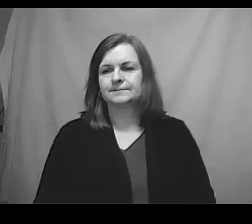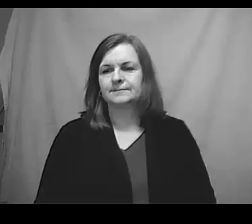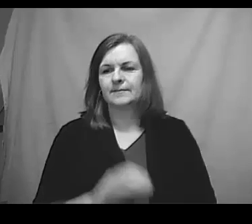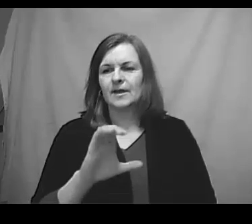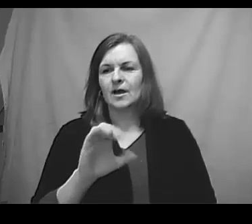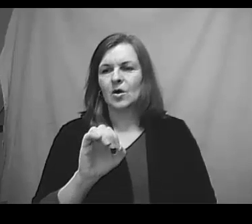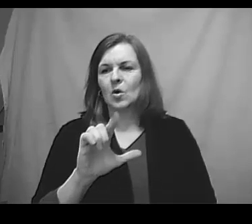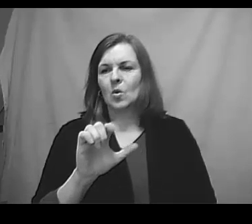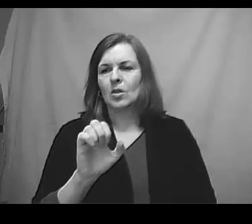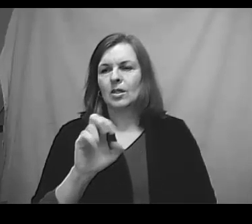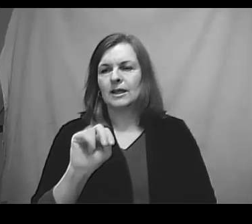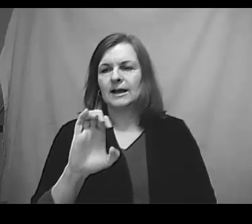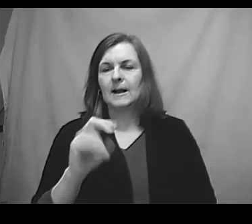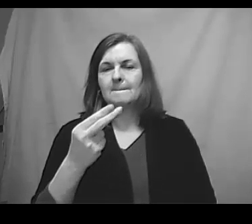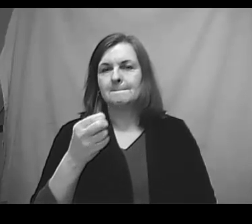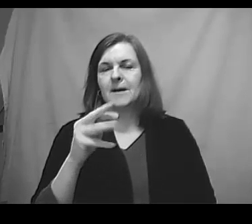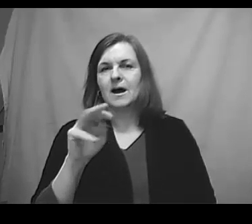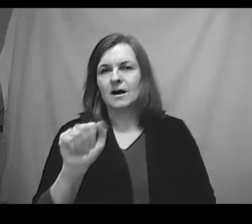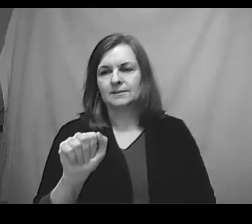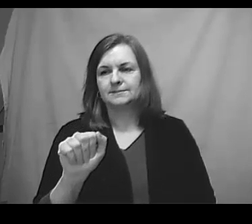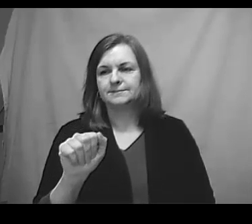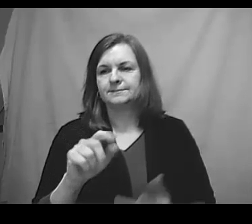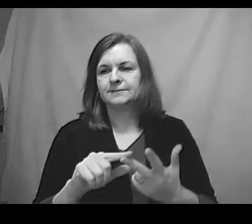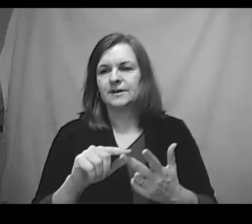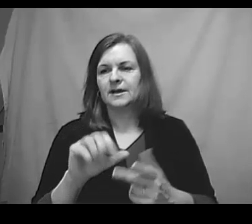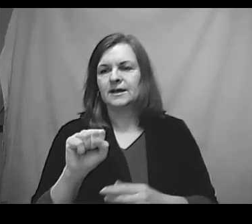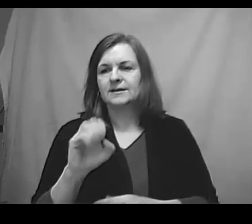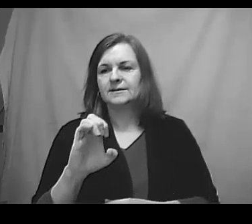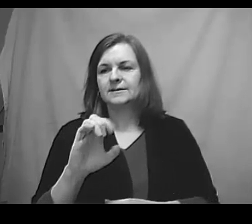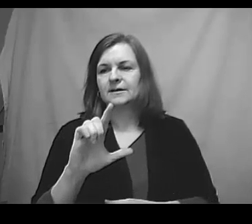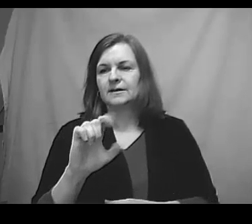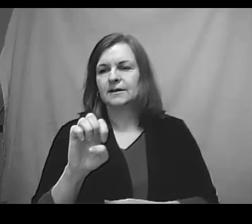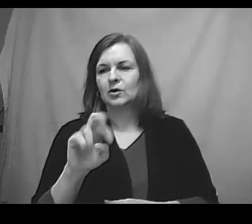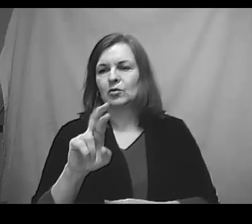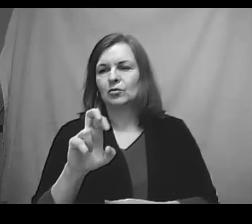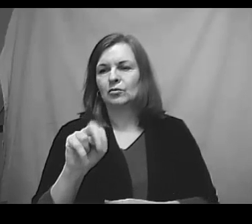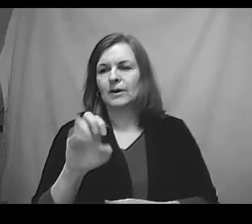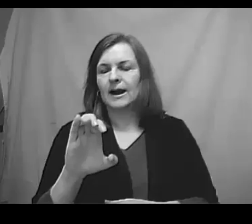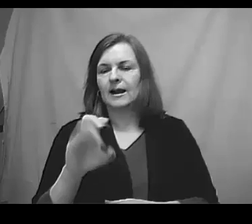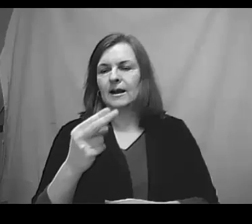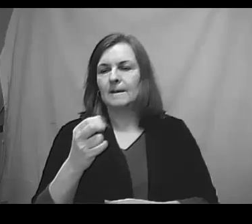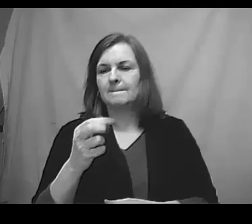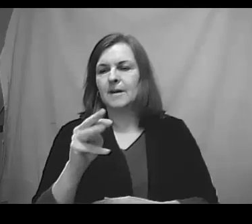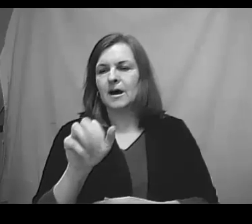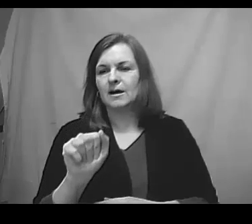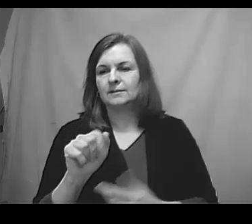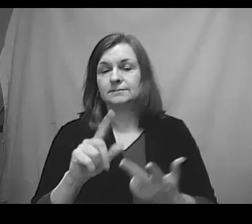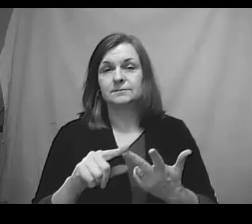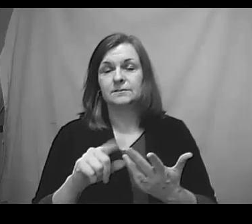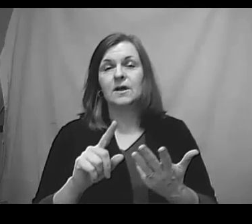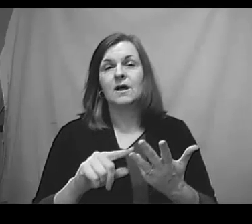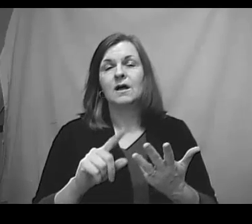here. parenchyme cells, or PA - REN- KA - MA depending on how you pronounce it. colenchyme - or COL - EN - KA -MA.